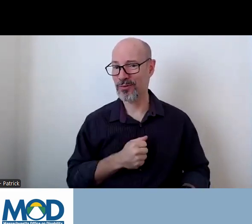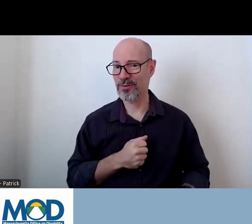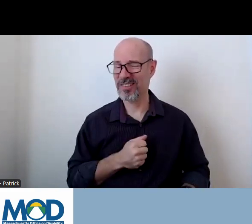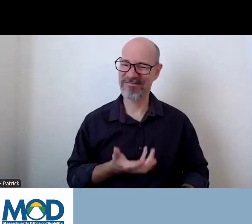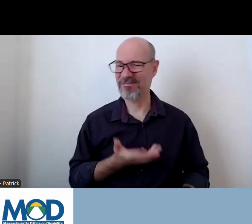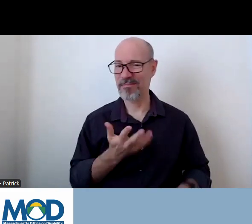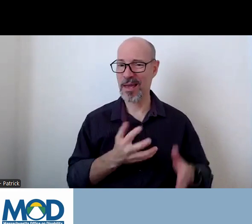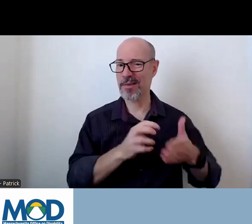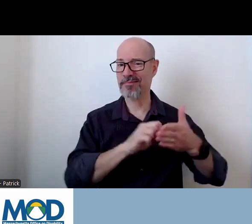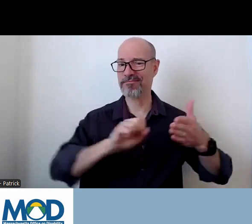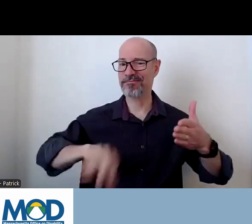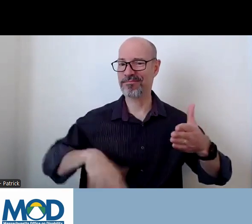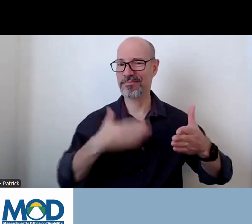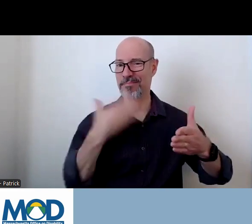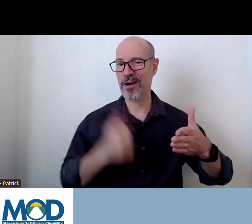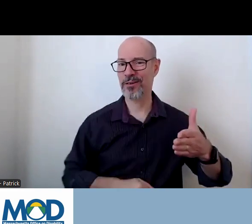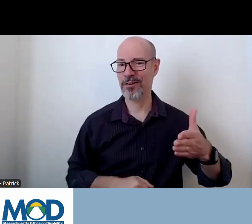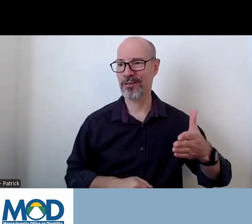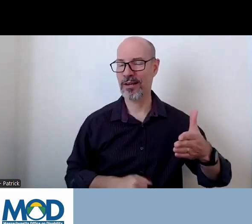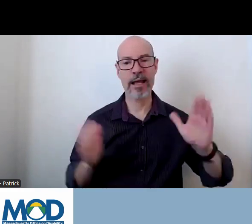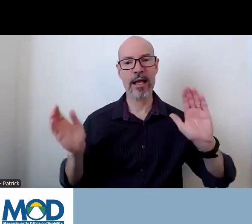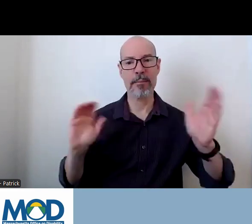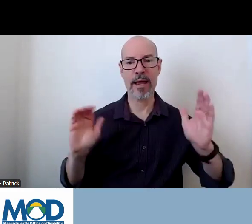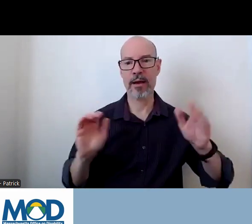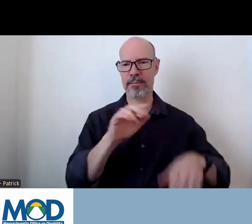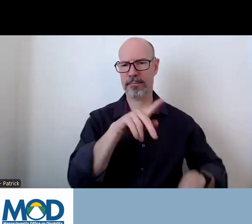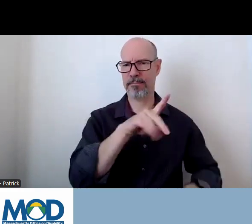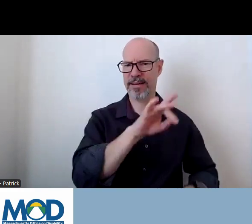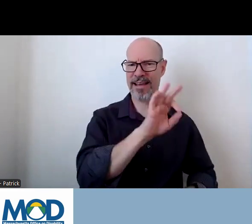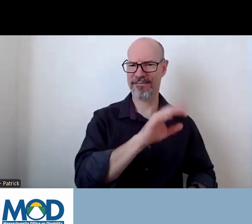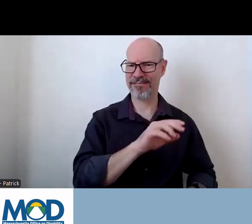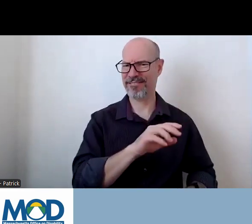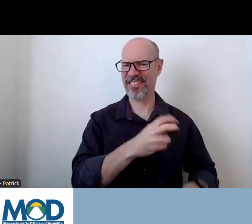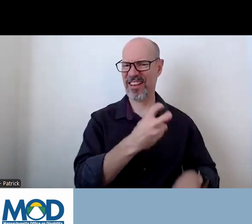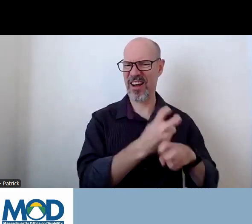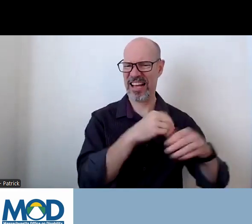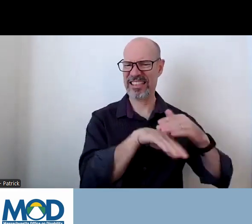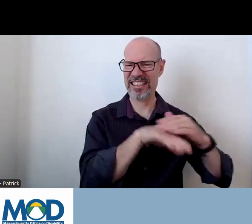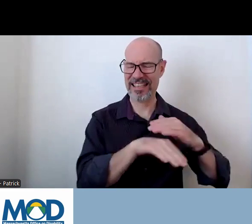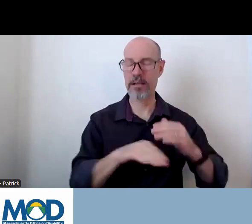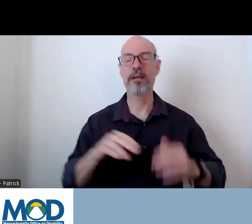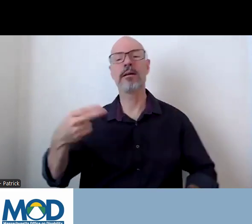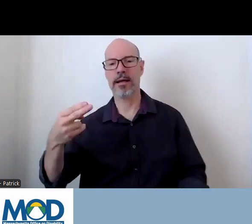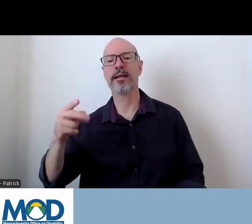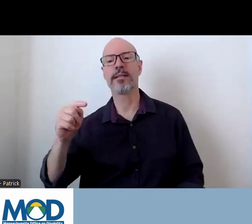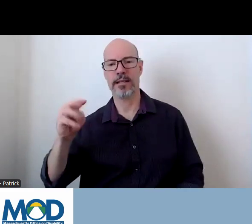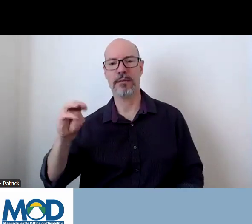is this even the best kind of format versus HTML. Last thing we have here, and